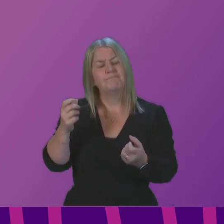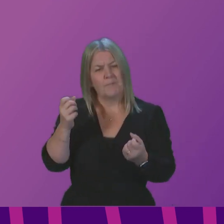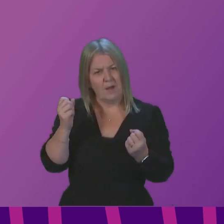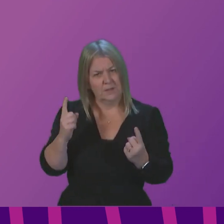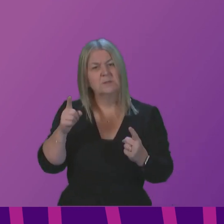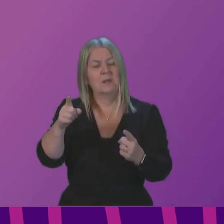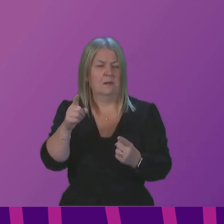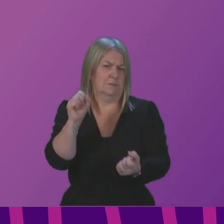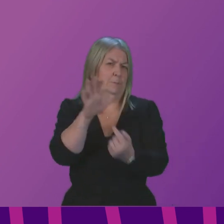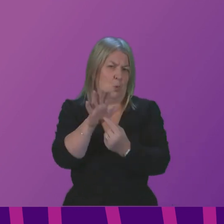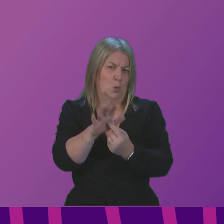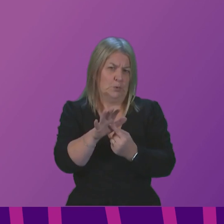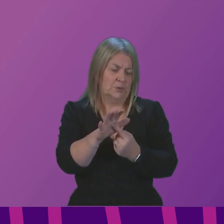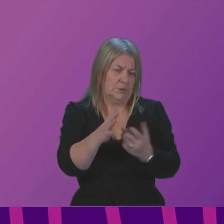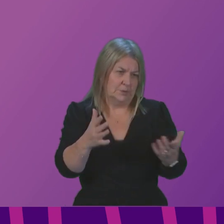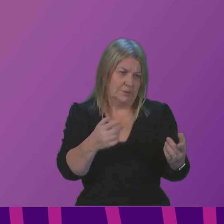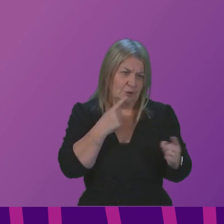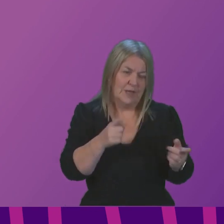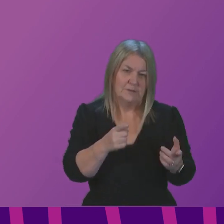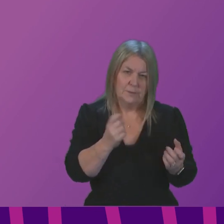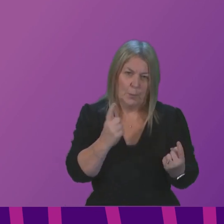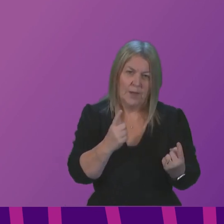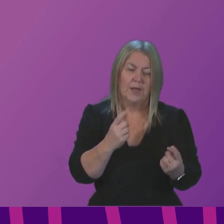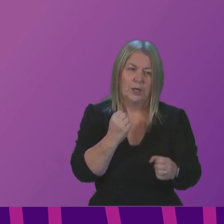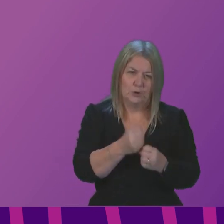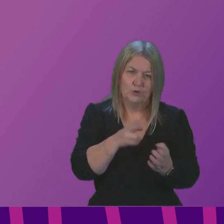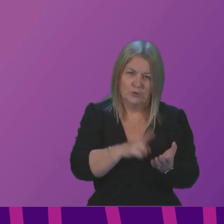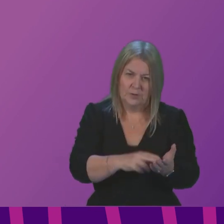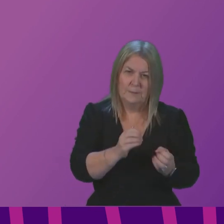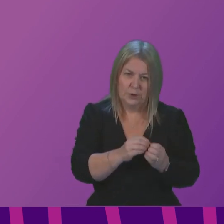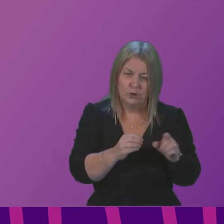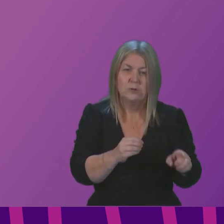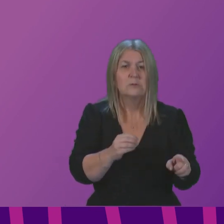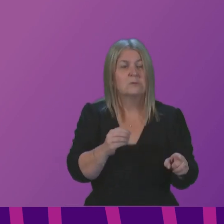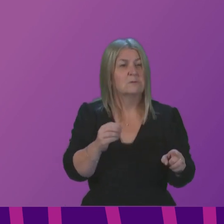both important, I say in general that we remain open minded to every action that can help